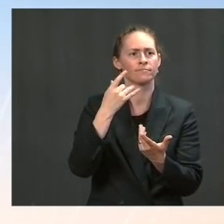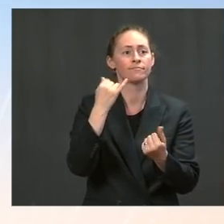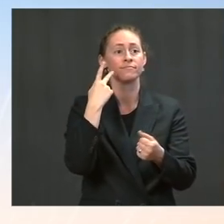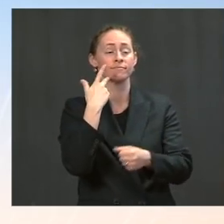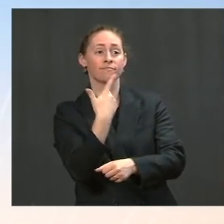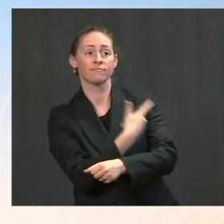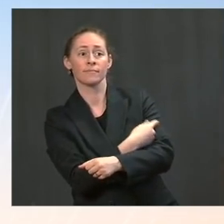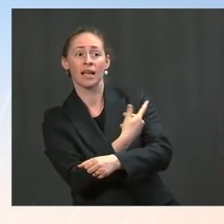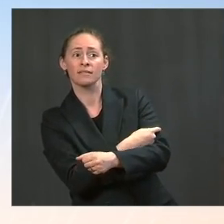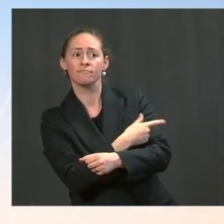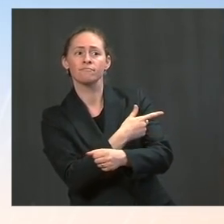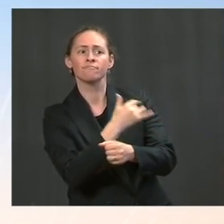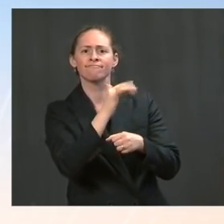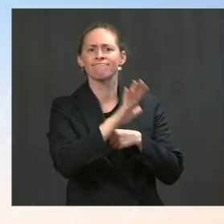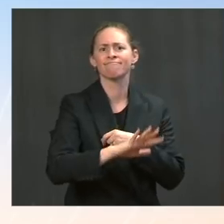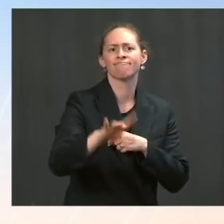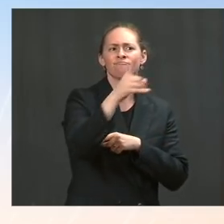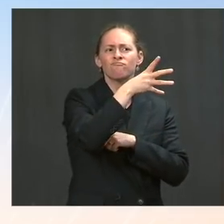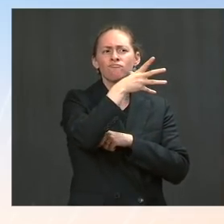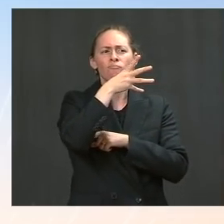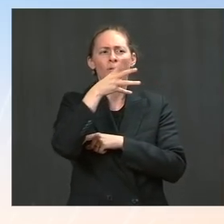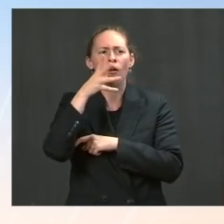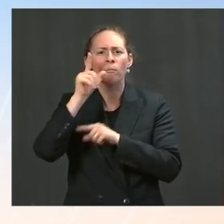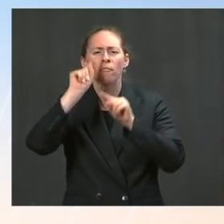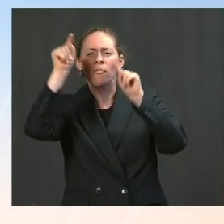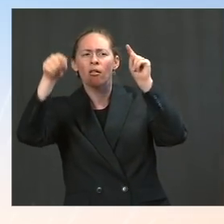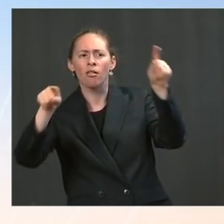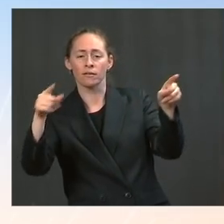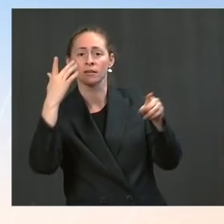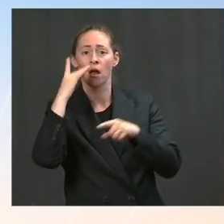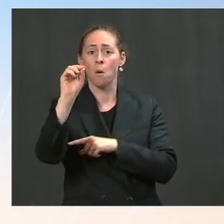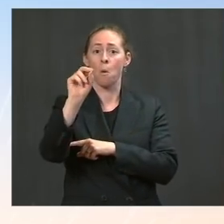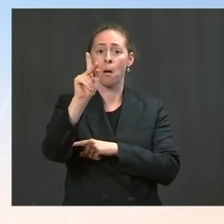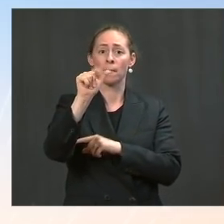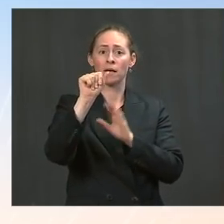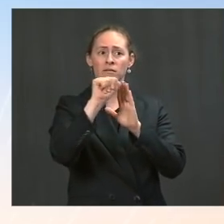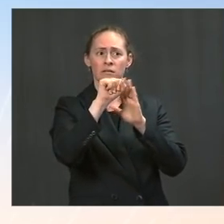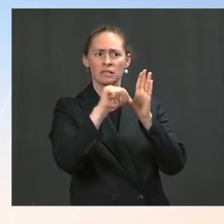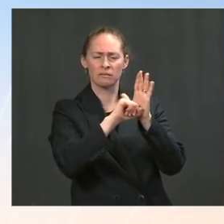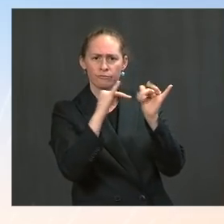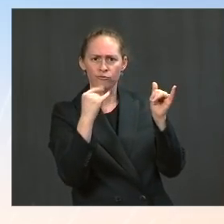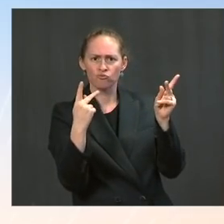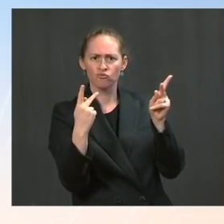Especially in Oklahoma, we're seeing a significant rise in COVID cases. Is there any specific plans that the administration